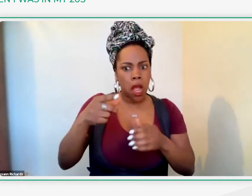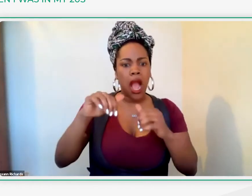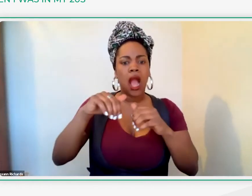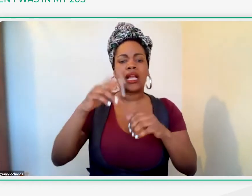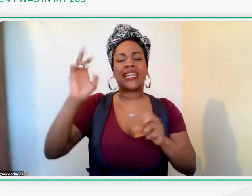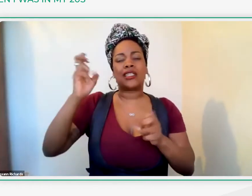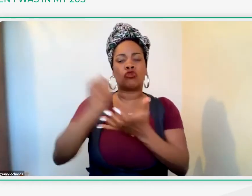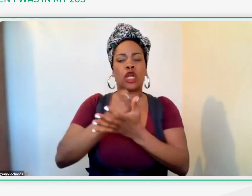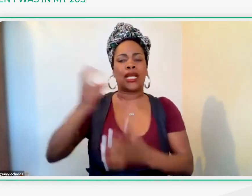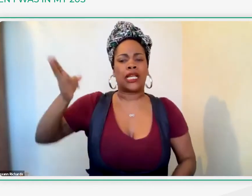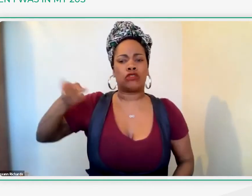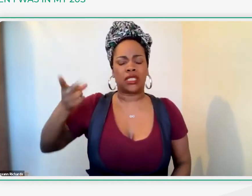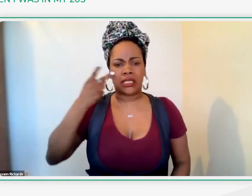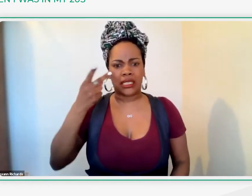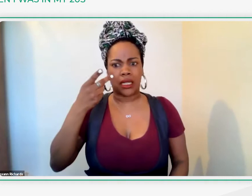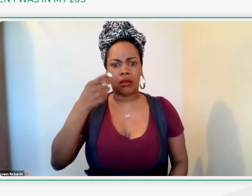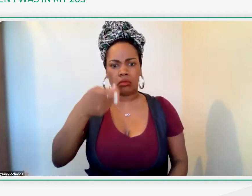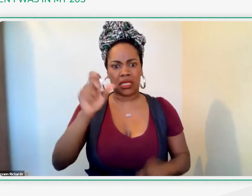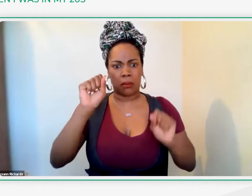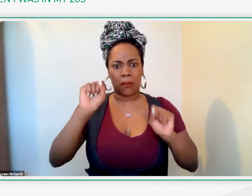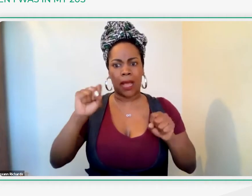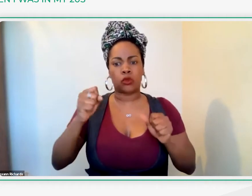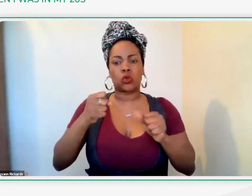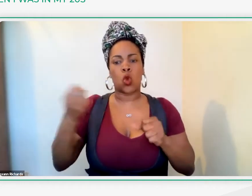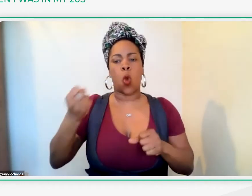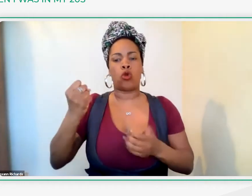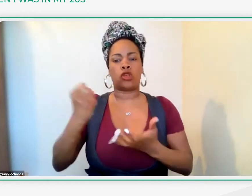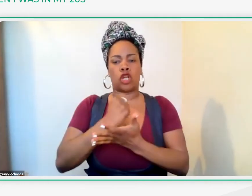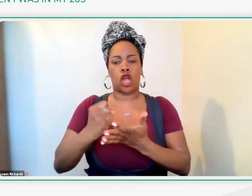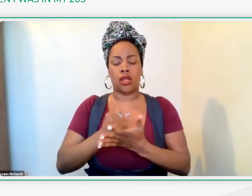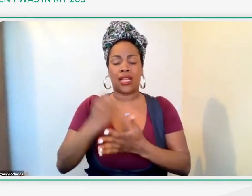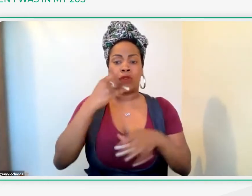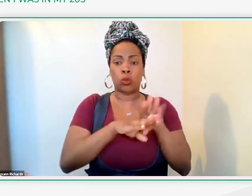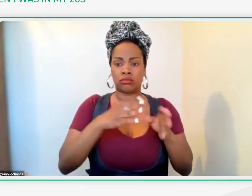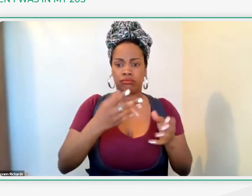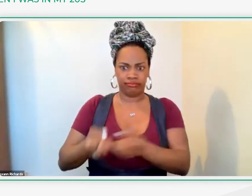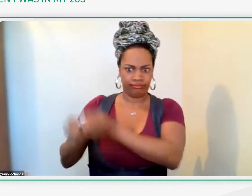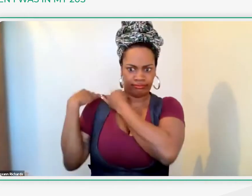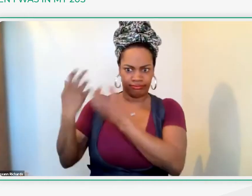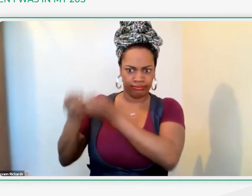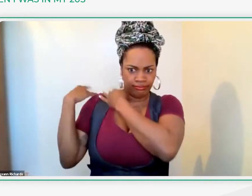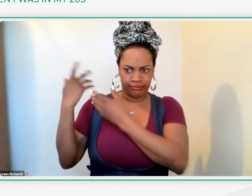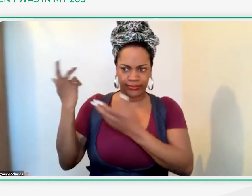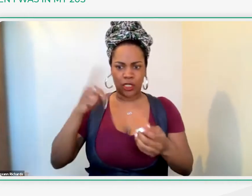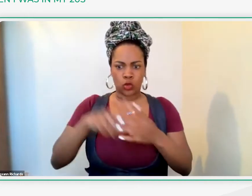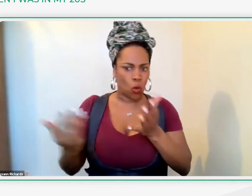years, to show that you have a credit history and you're able to hold credit cards without